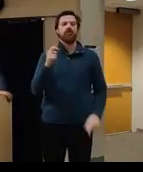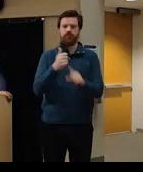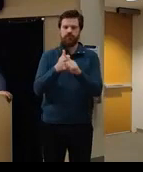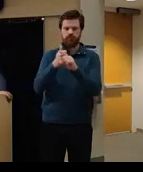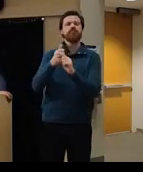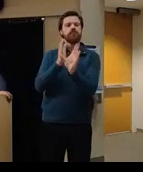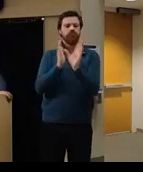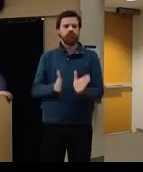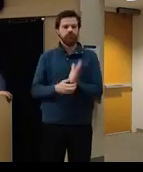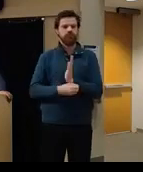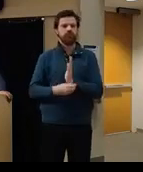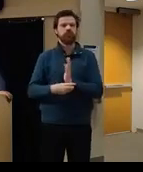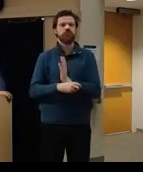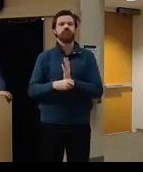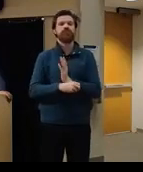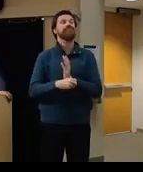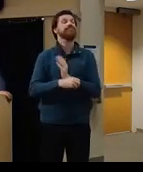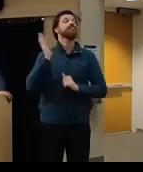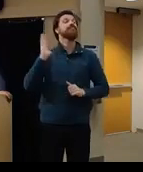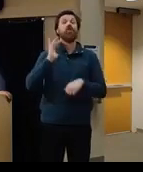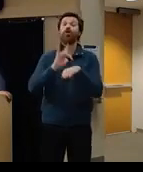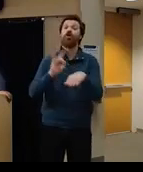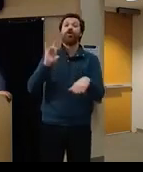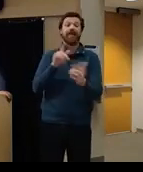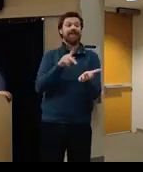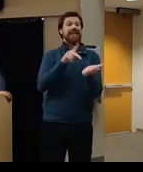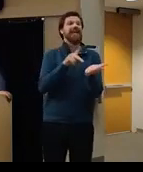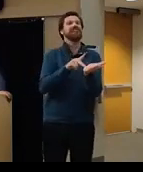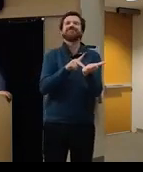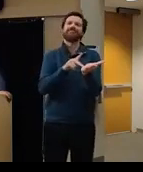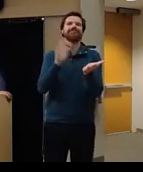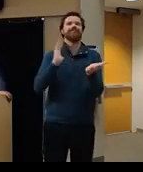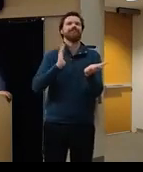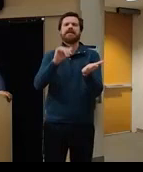uh as you probably know that in the early days Psychiatry wasn't really a discipline in terms of